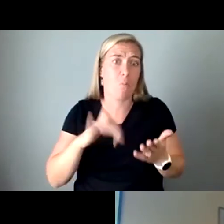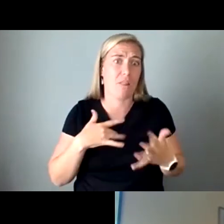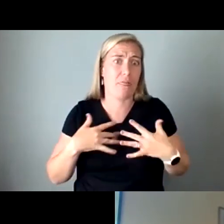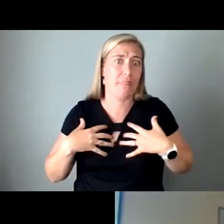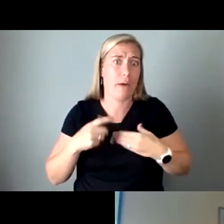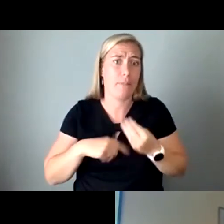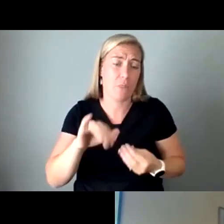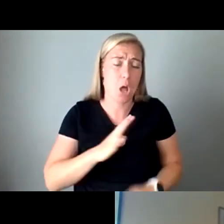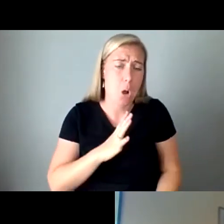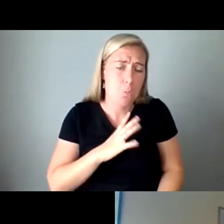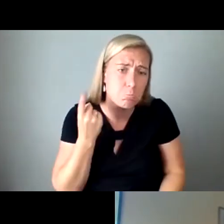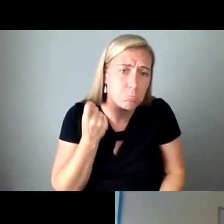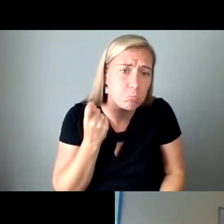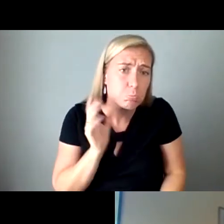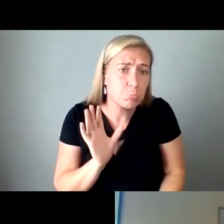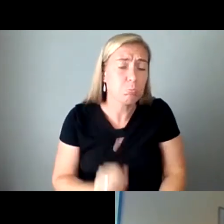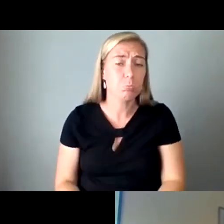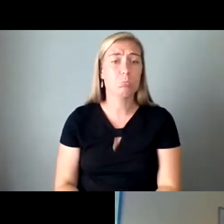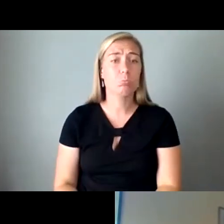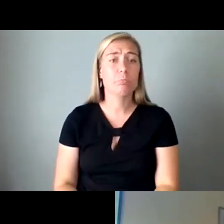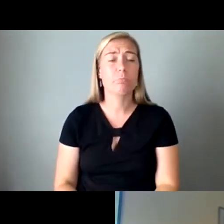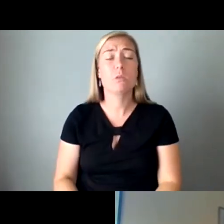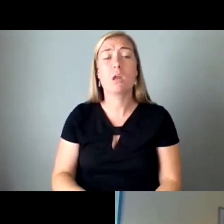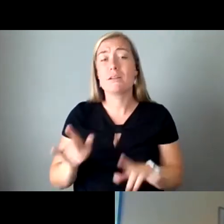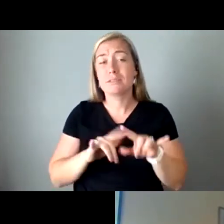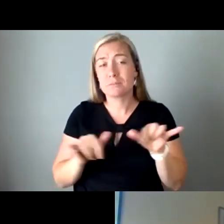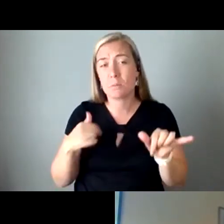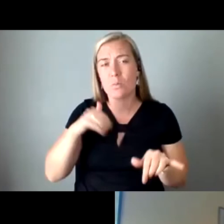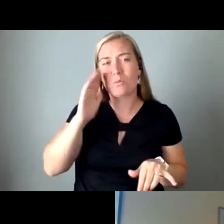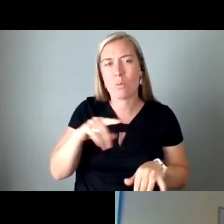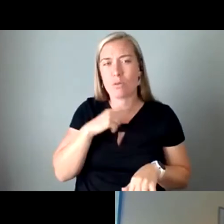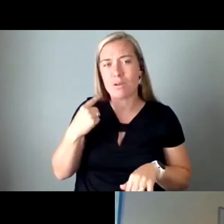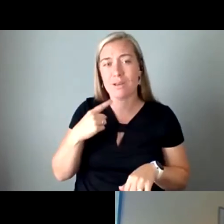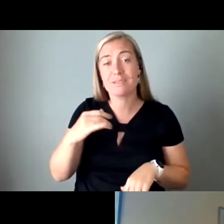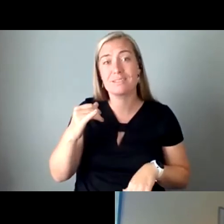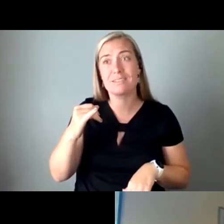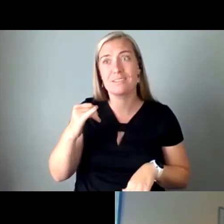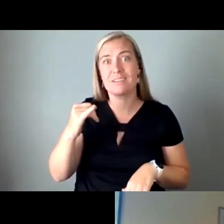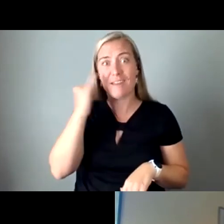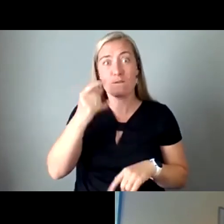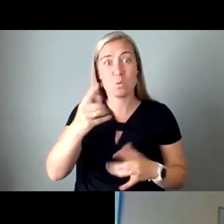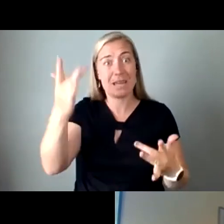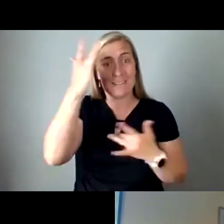about these vaccines. We also know the risk of what happens when you get COVID. So again